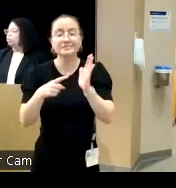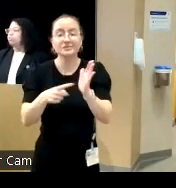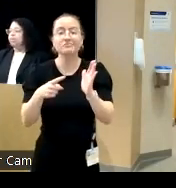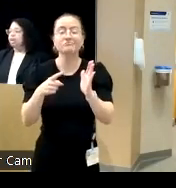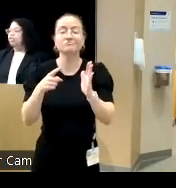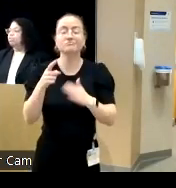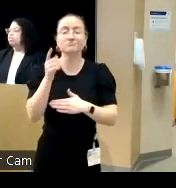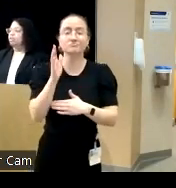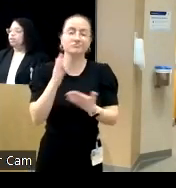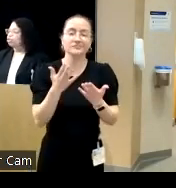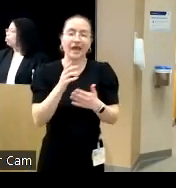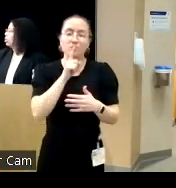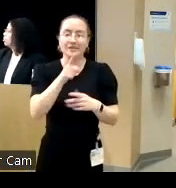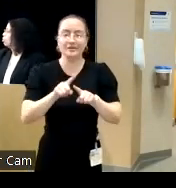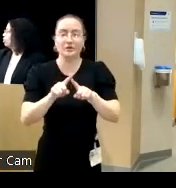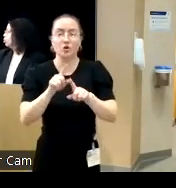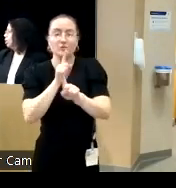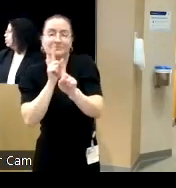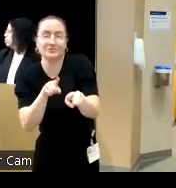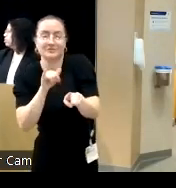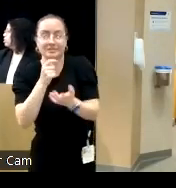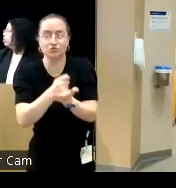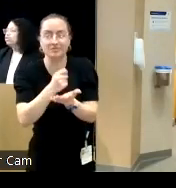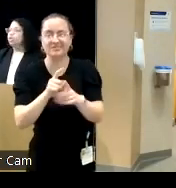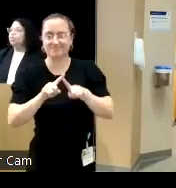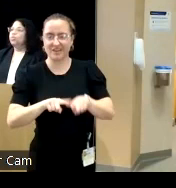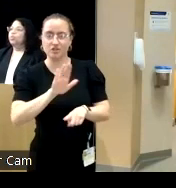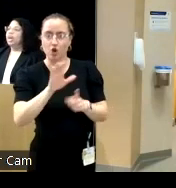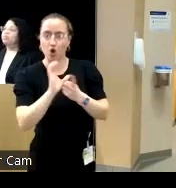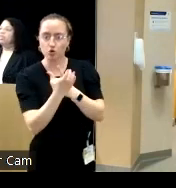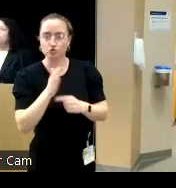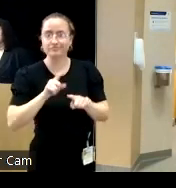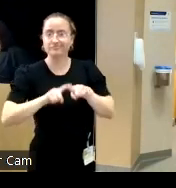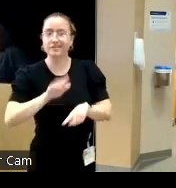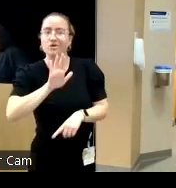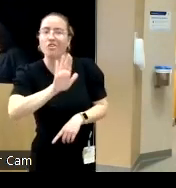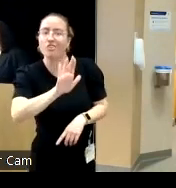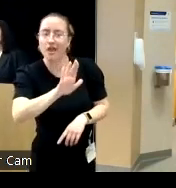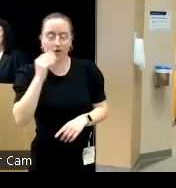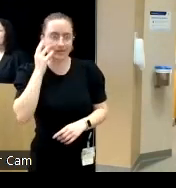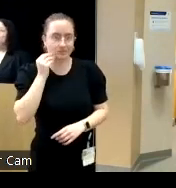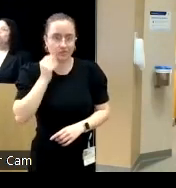to treatment varies based on cultural and social experiences so we have to think creatively about